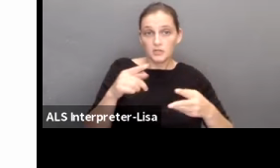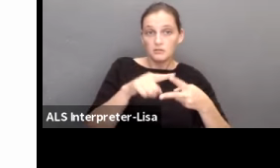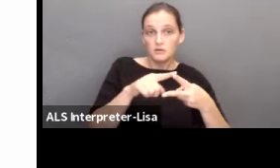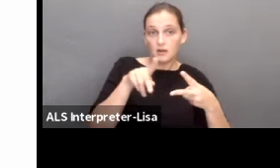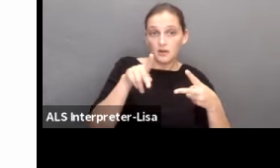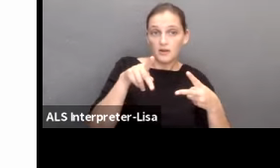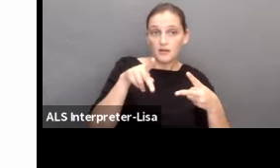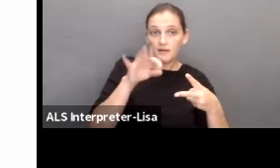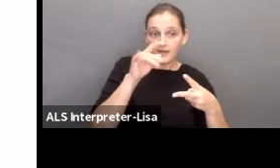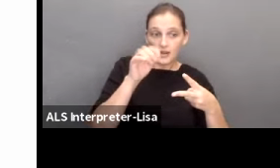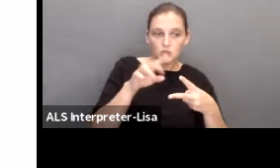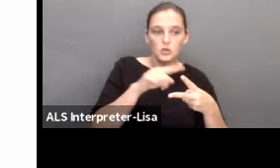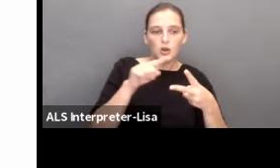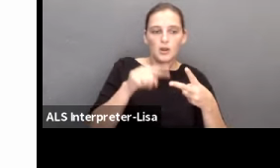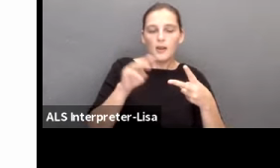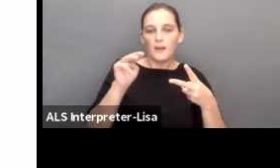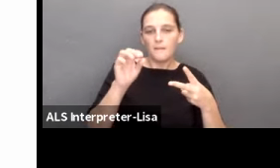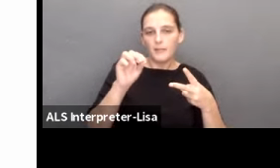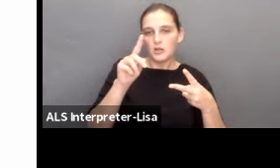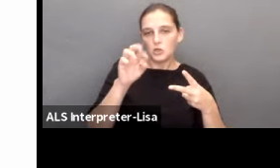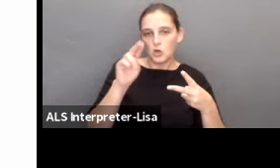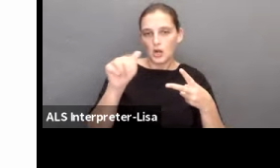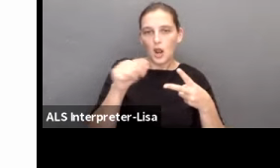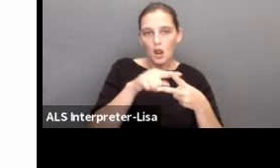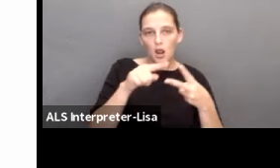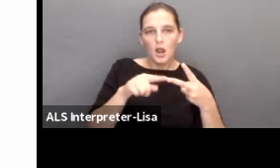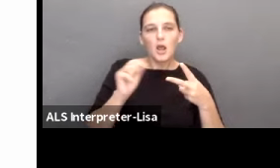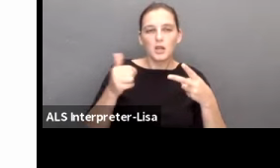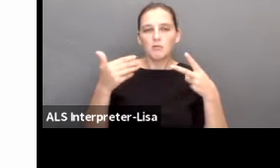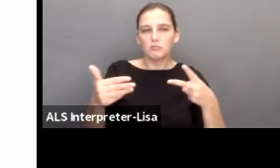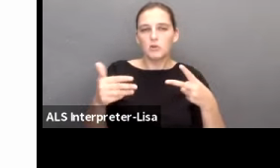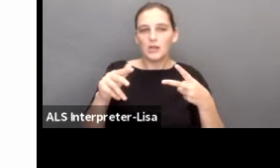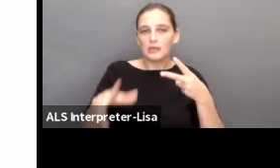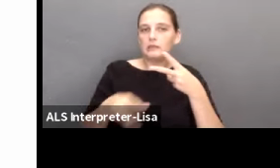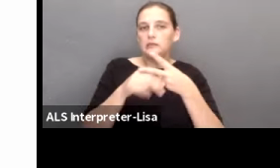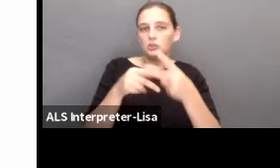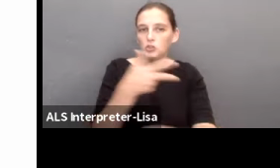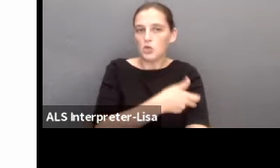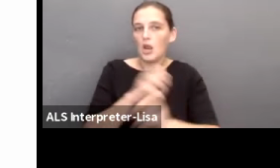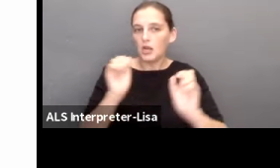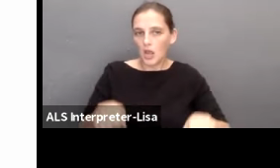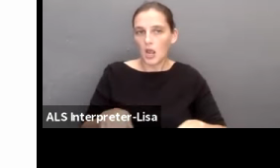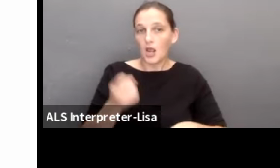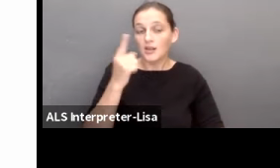And you can get a Pfizer or Moderna additional shot. That additional shot you get 28 days